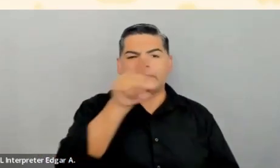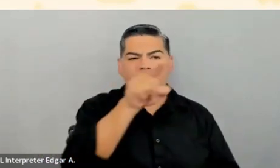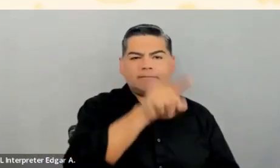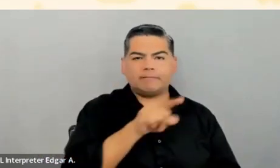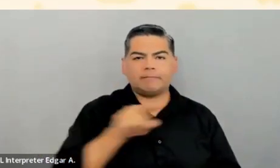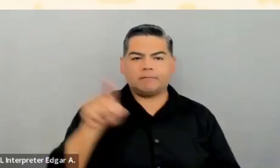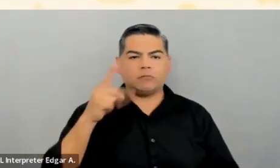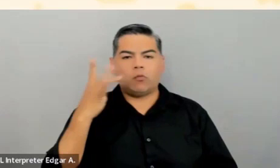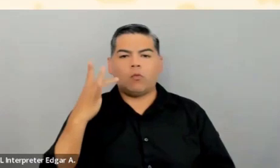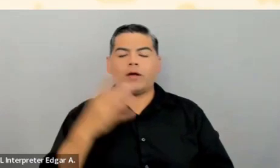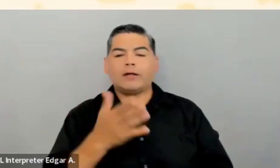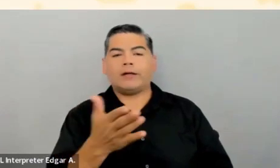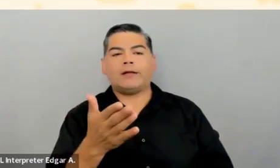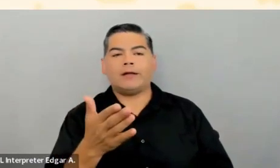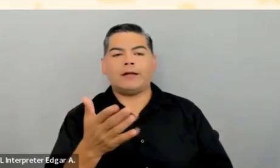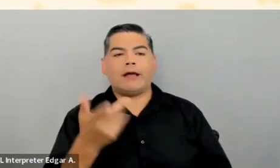because I can not see anything.